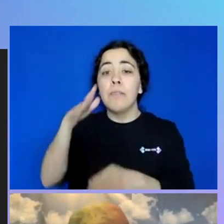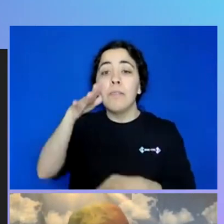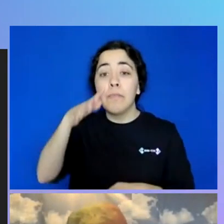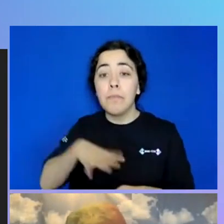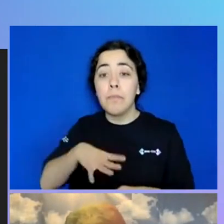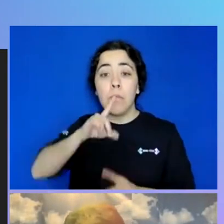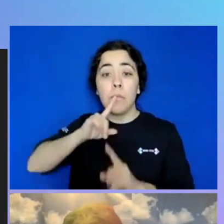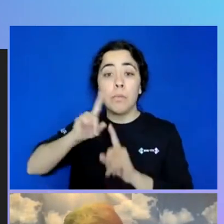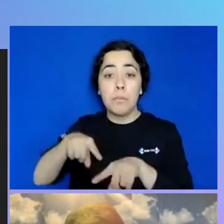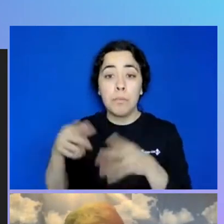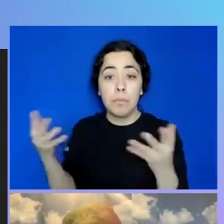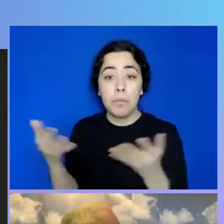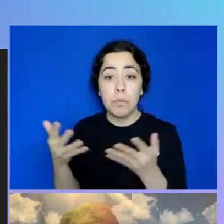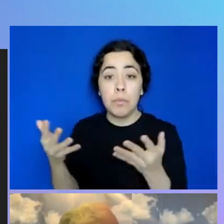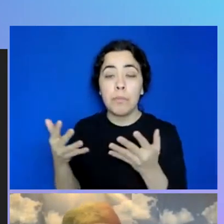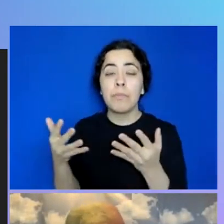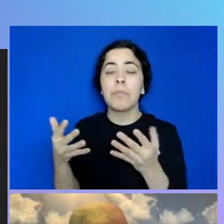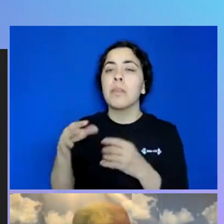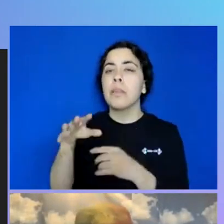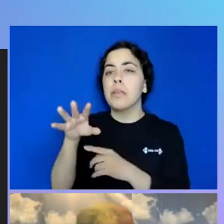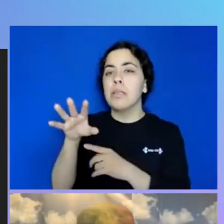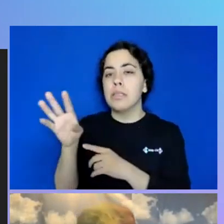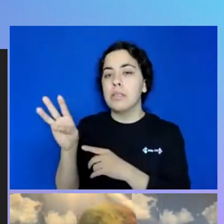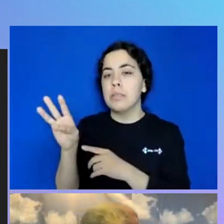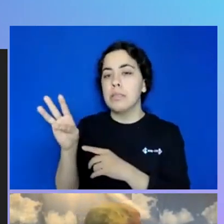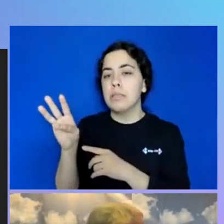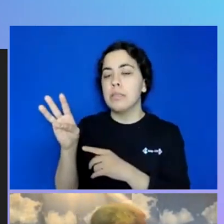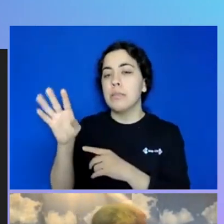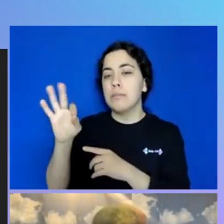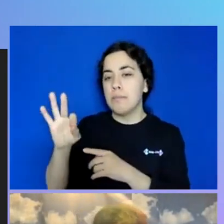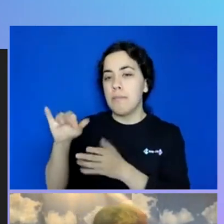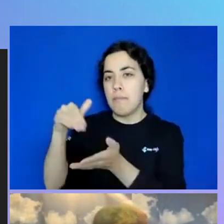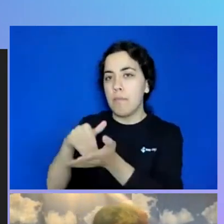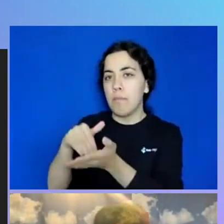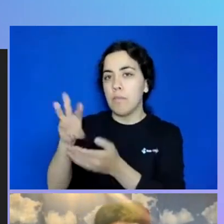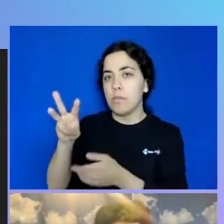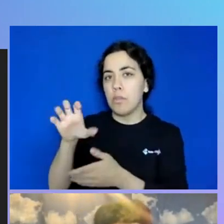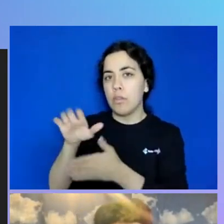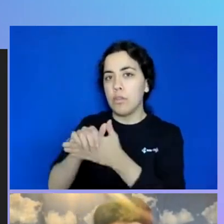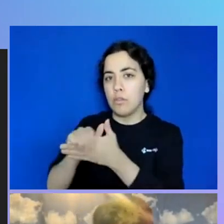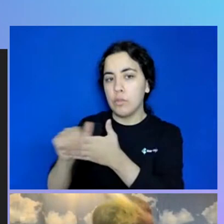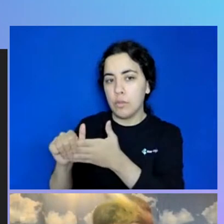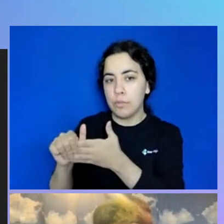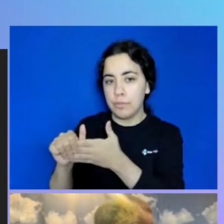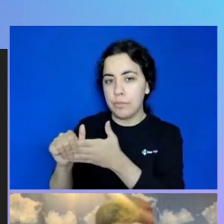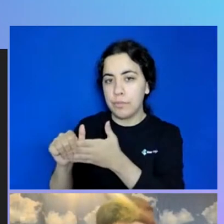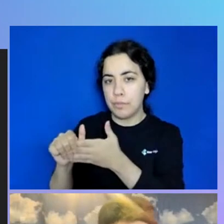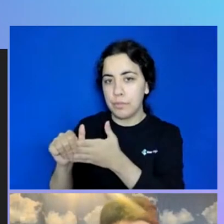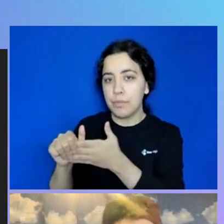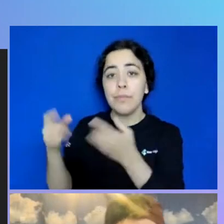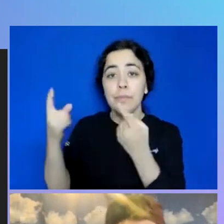even less at, uh, 69,600 and when we look at those numbers